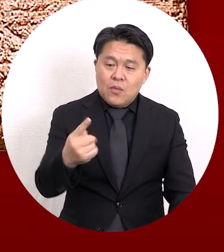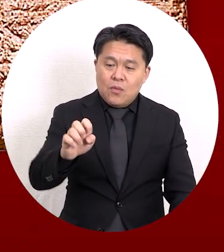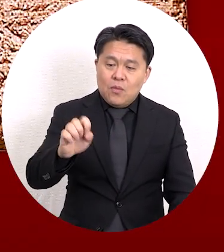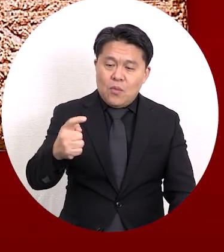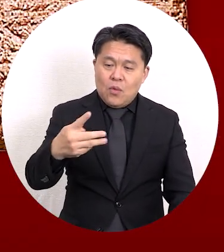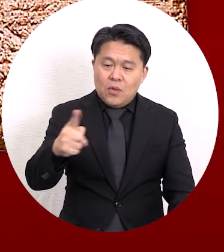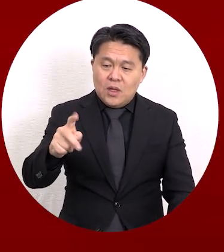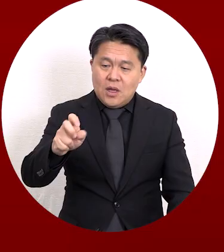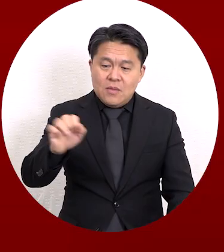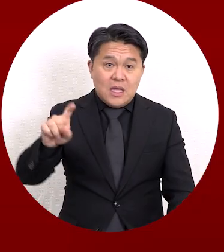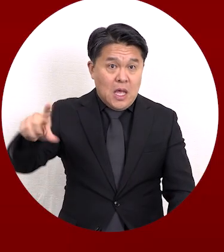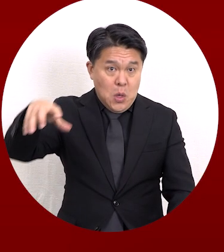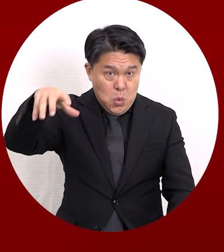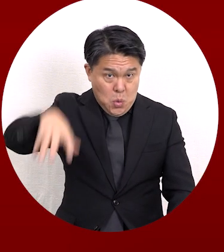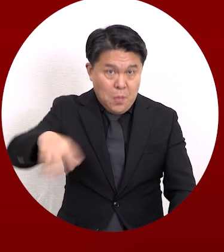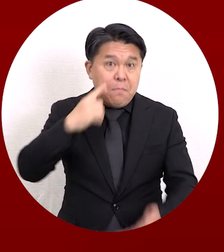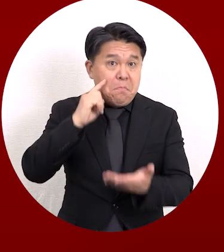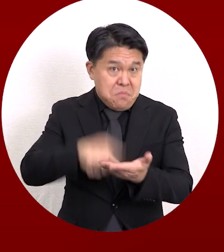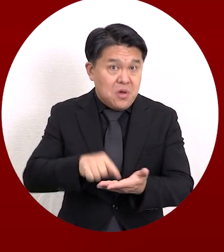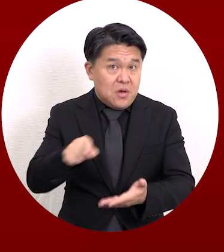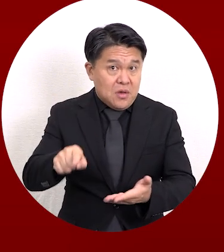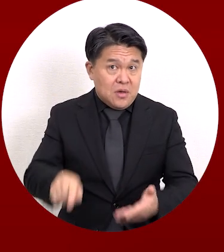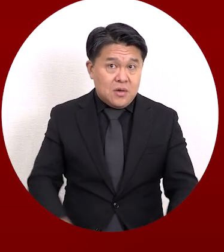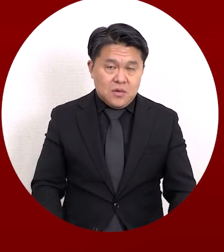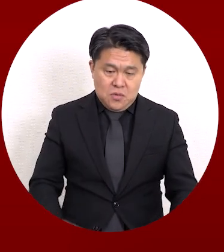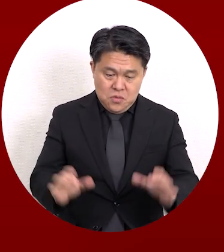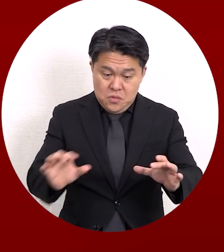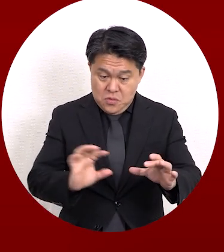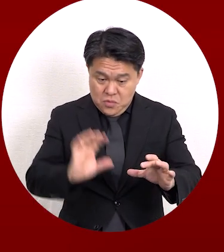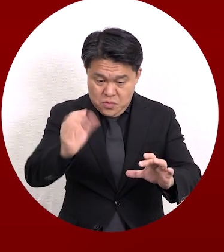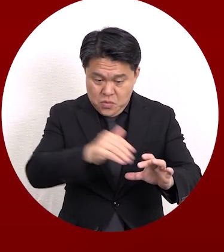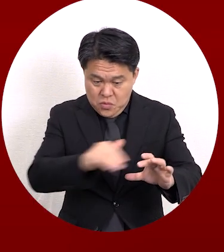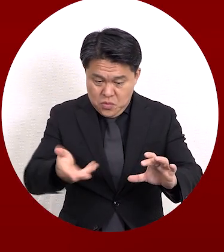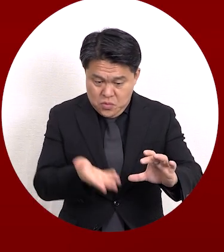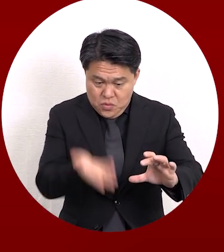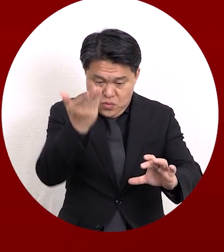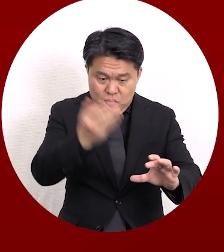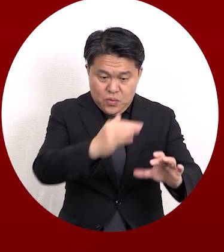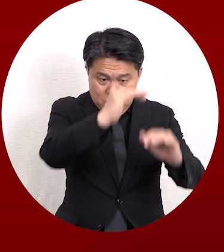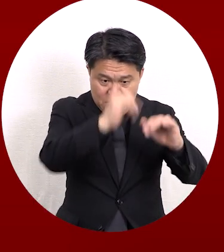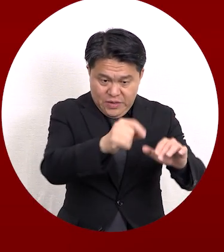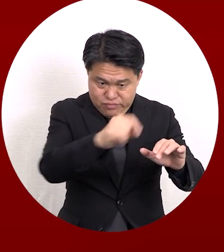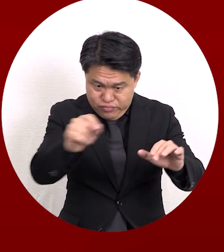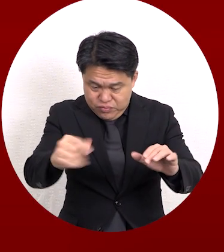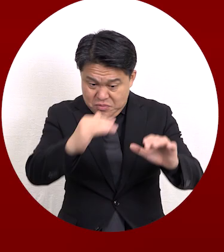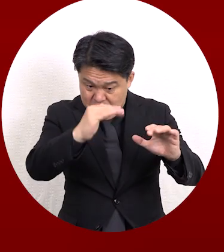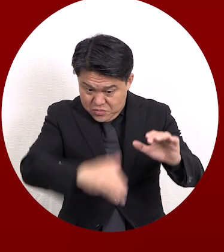some of the earliest records of music. The upper part of the tablet has lyrics written on it, while the lower part contains